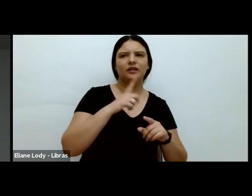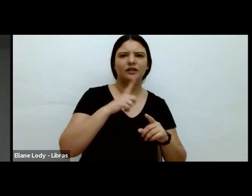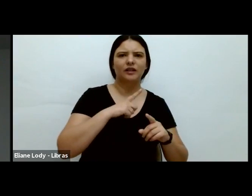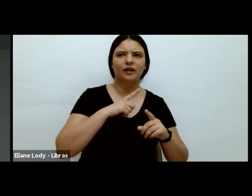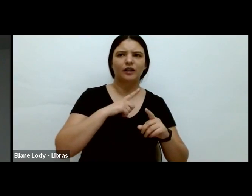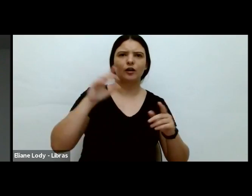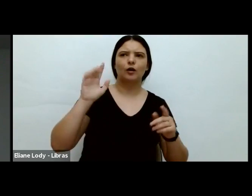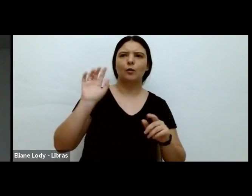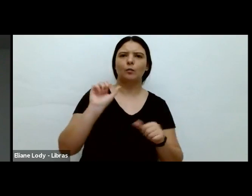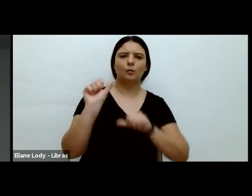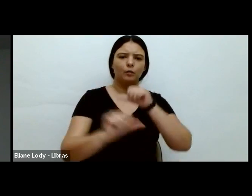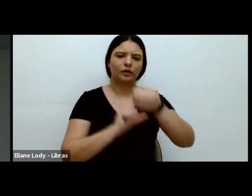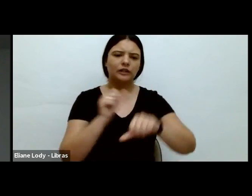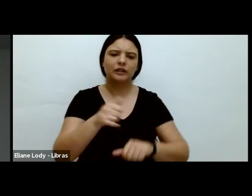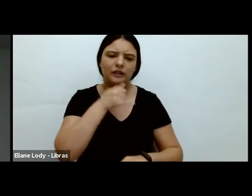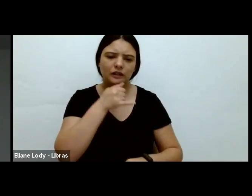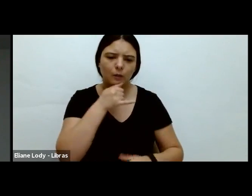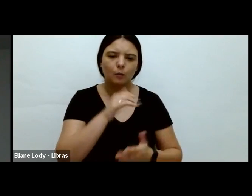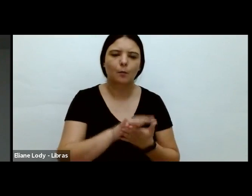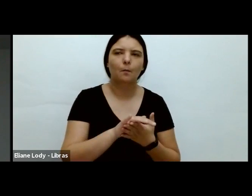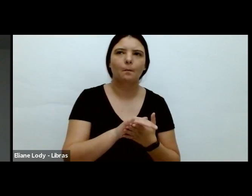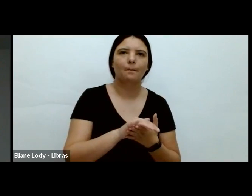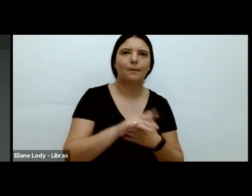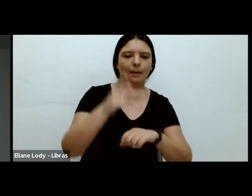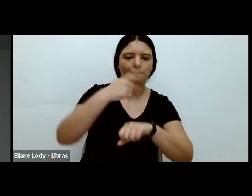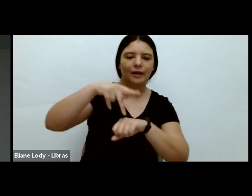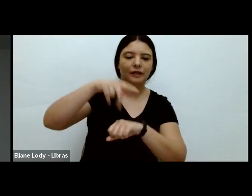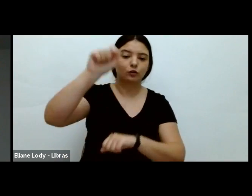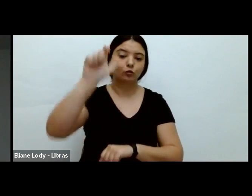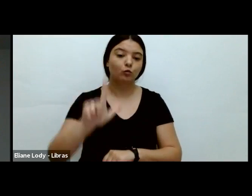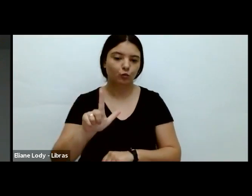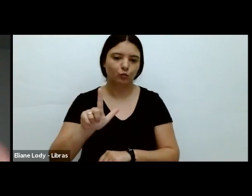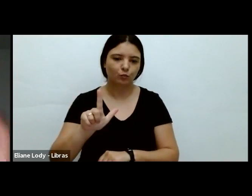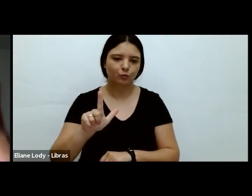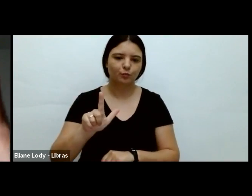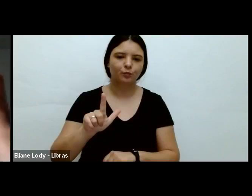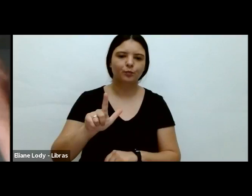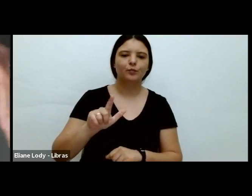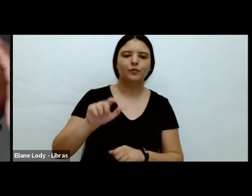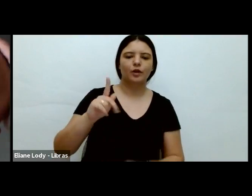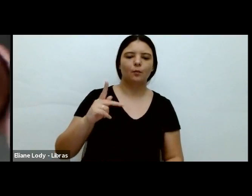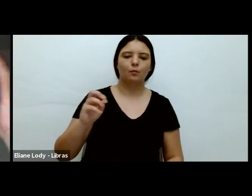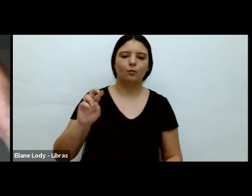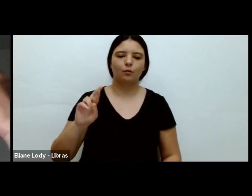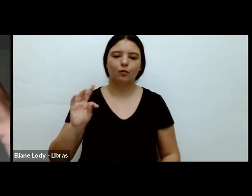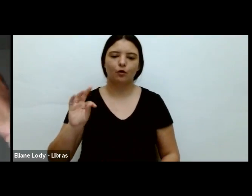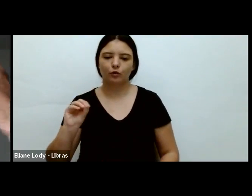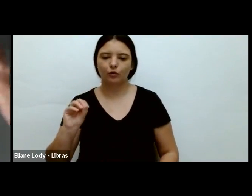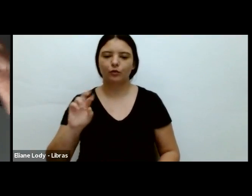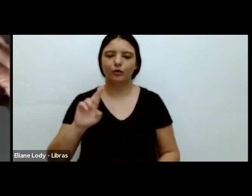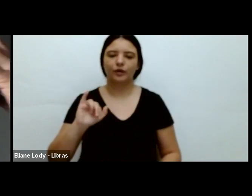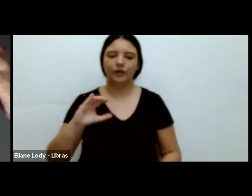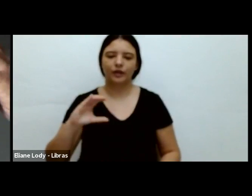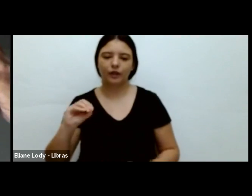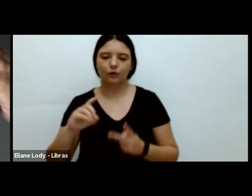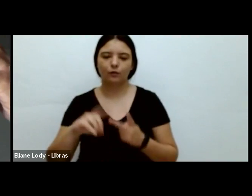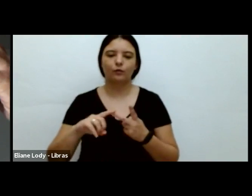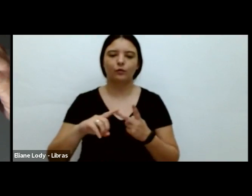which are in the global which are in the global south south like political south like puerto Rico, me and my south like puerto Rico me and Matt Haiti. the Philippines. bundle